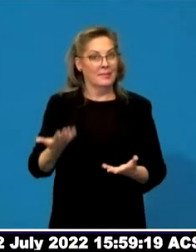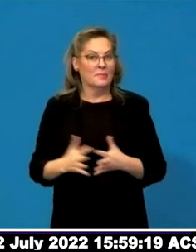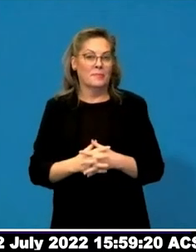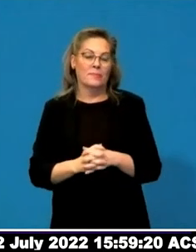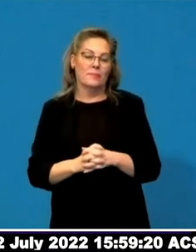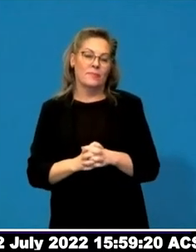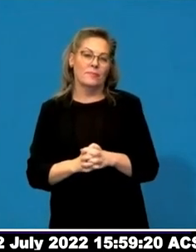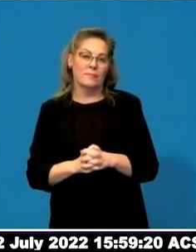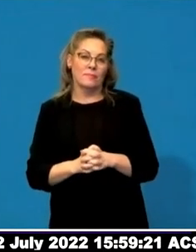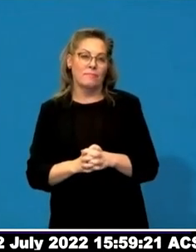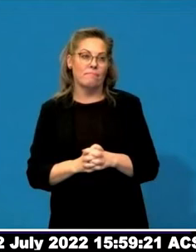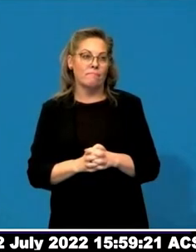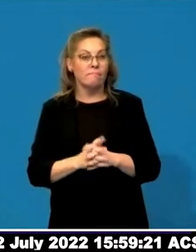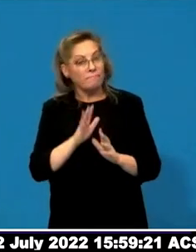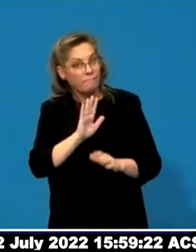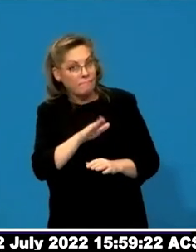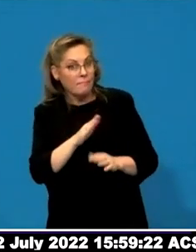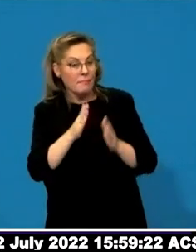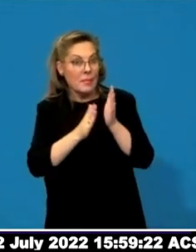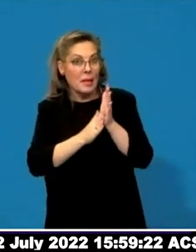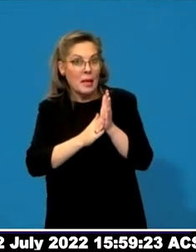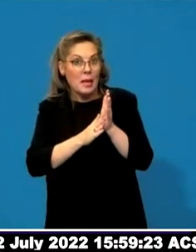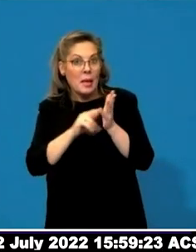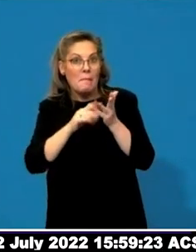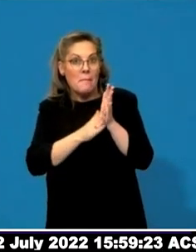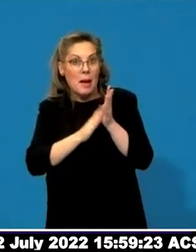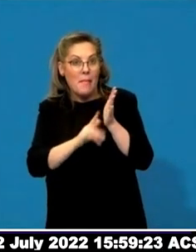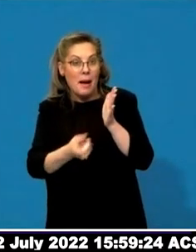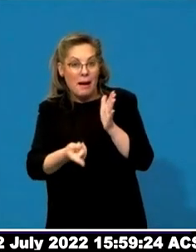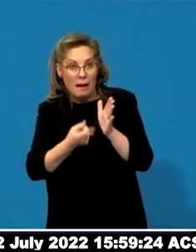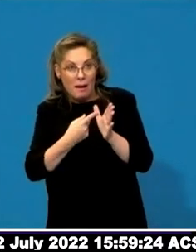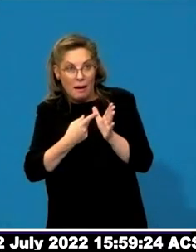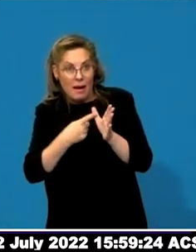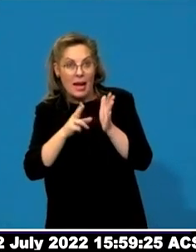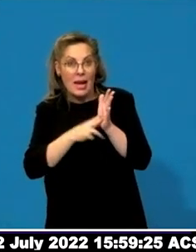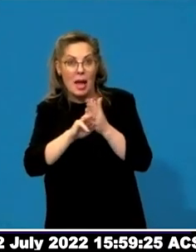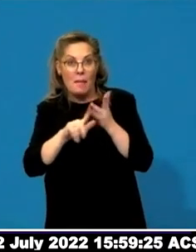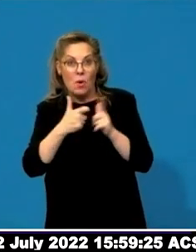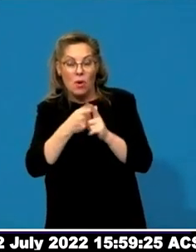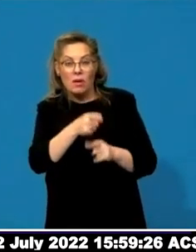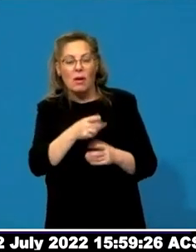Mama Namok, how old was Boyzie when you lost your late husband?